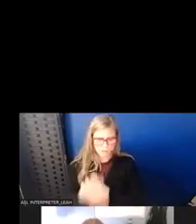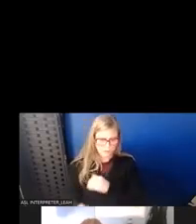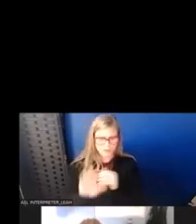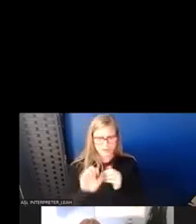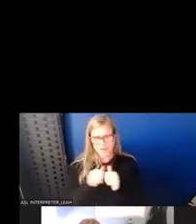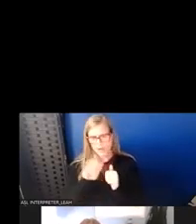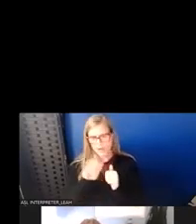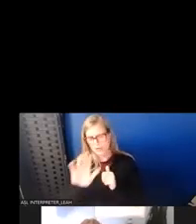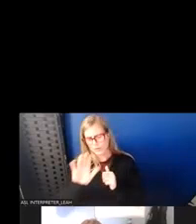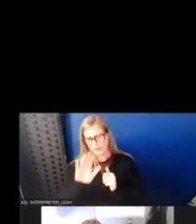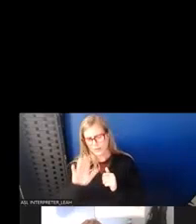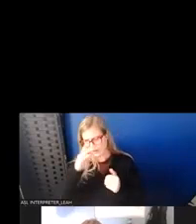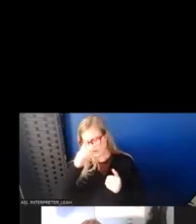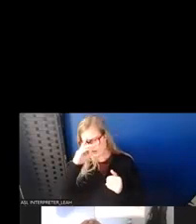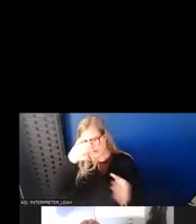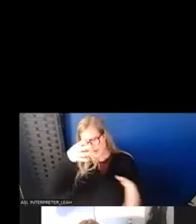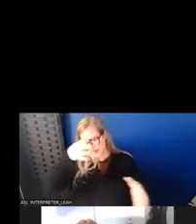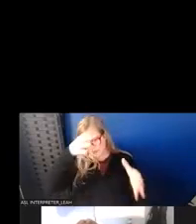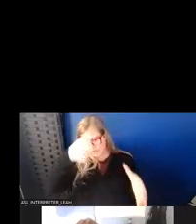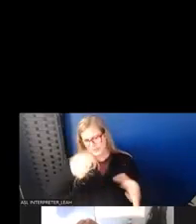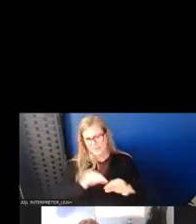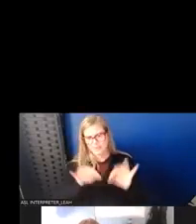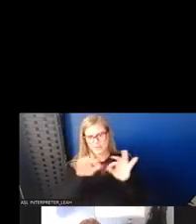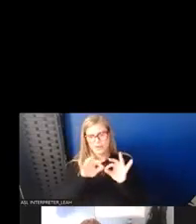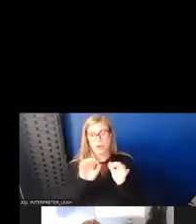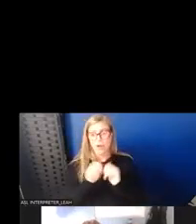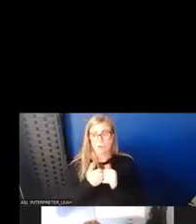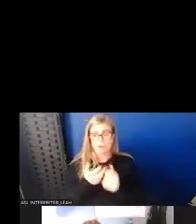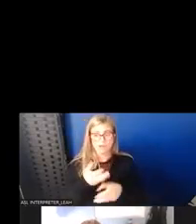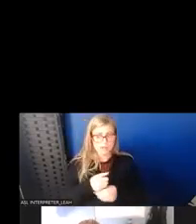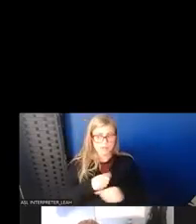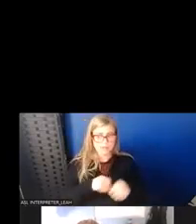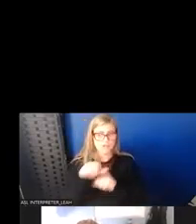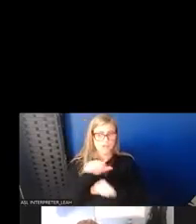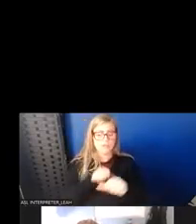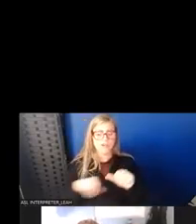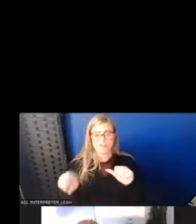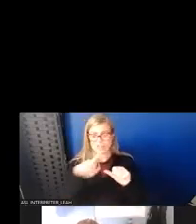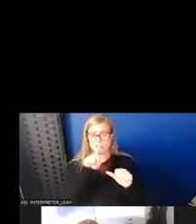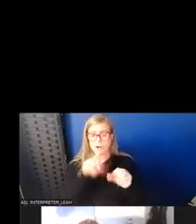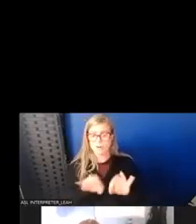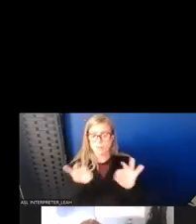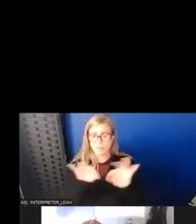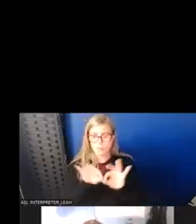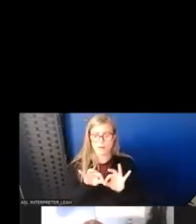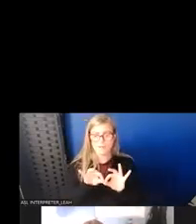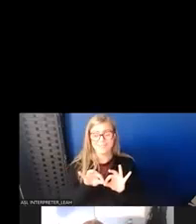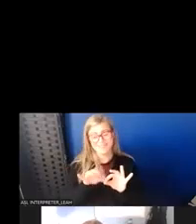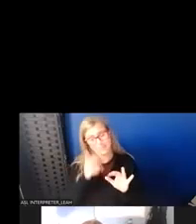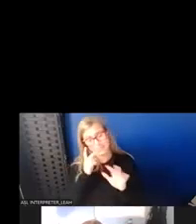Do they trust each other? These are all very important predictors of how well people